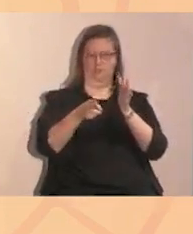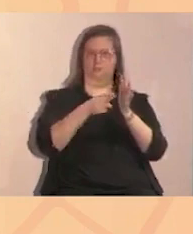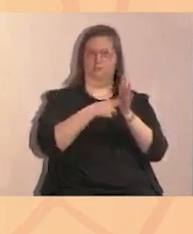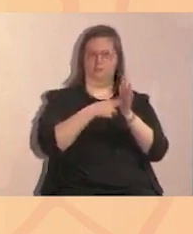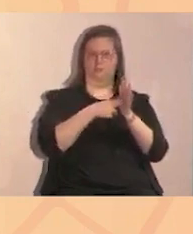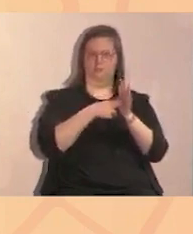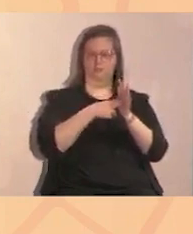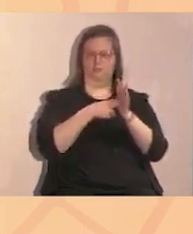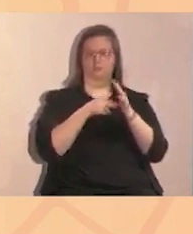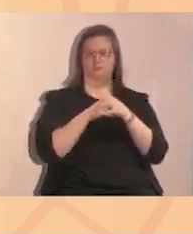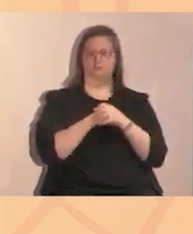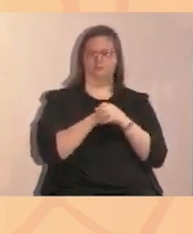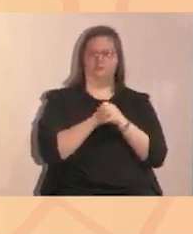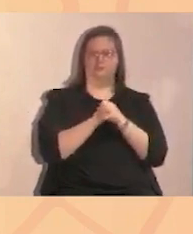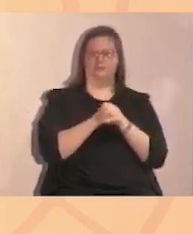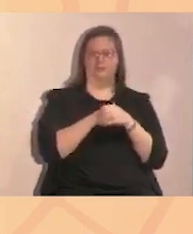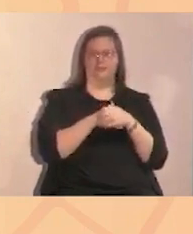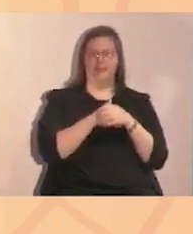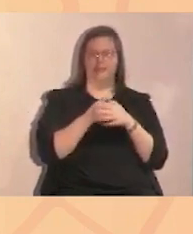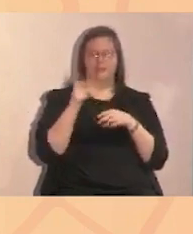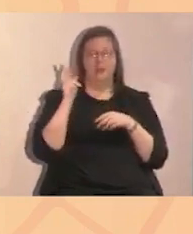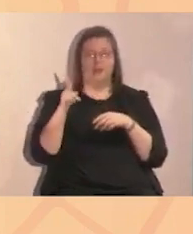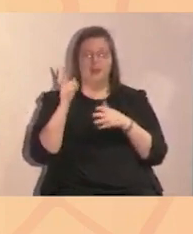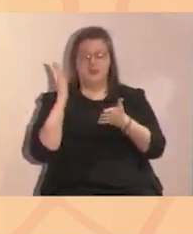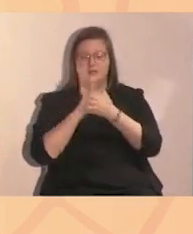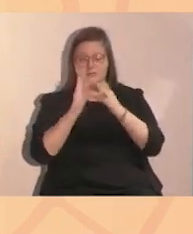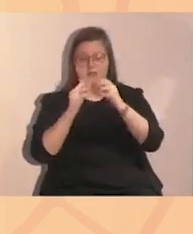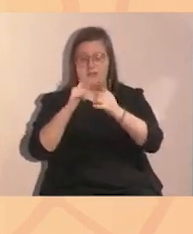Glenn Iseger Pilkington (BACKGROUND CHATTER).